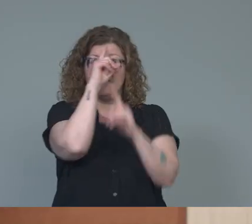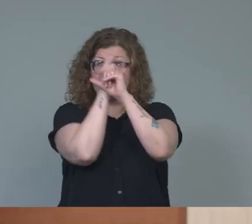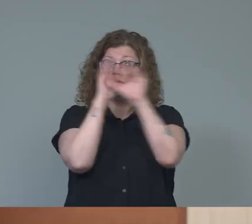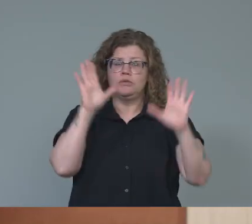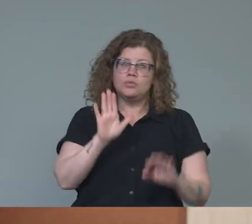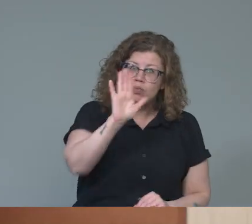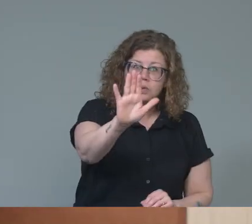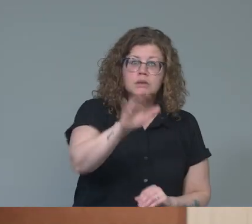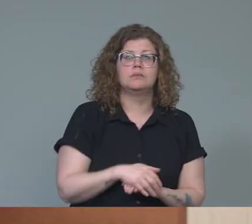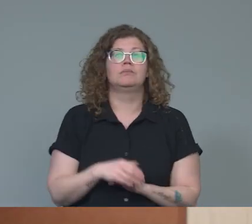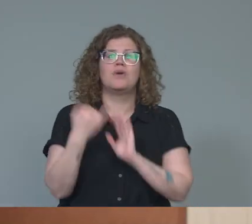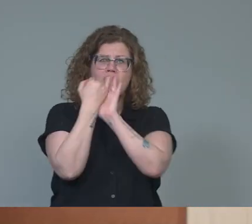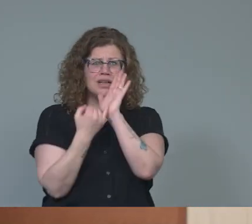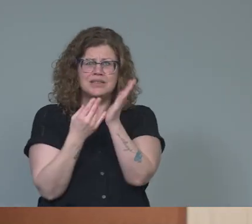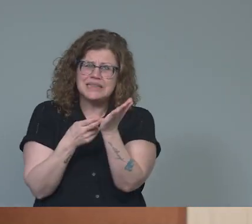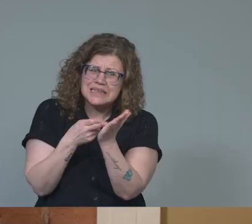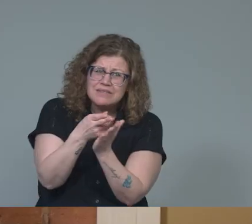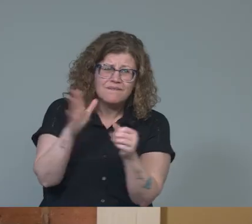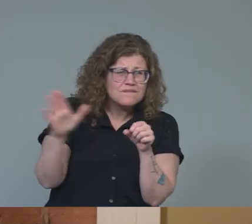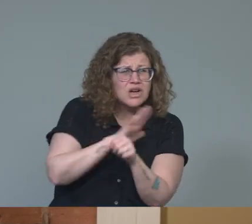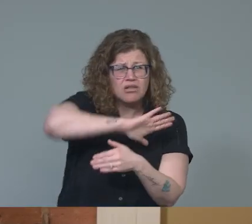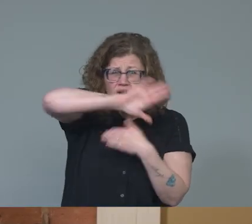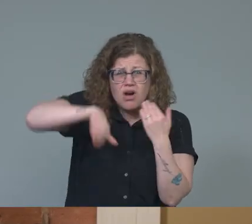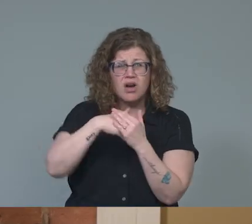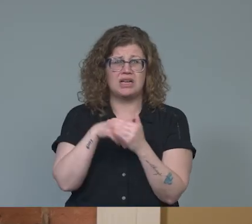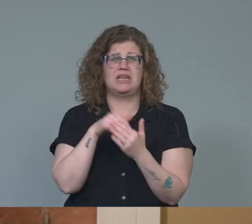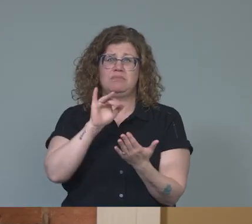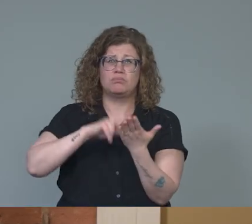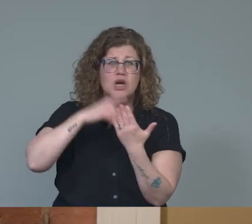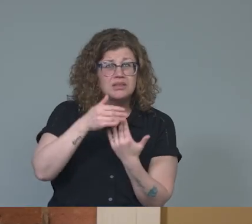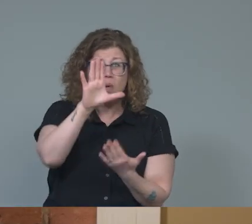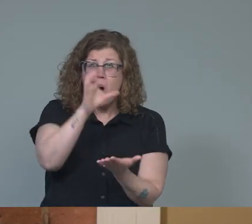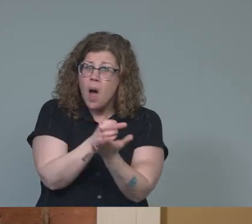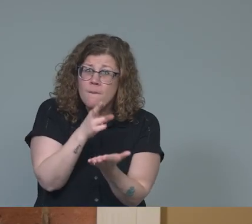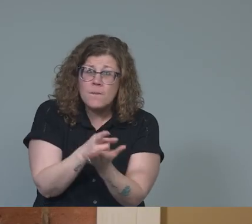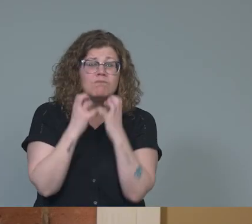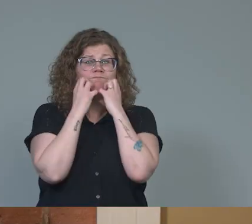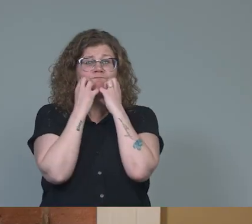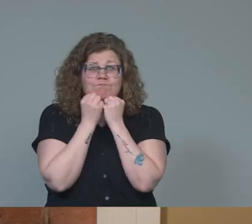who only do one component of your project. Some examples of fabricators who might simply do one small component